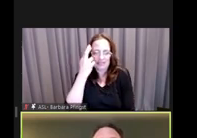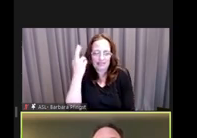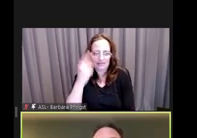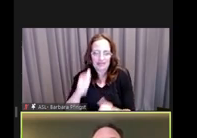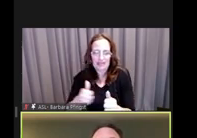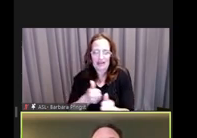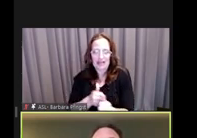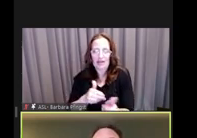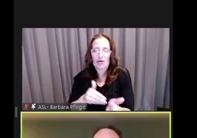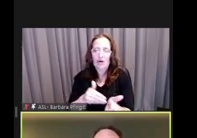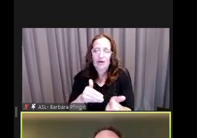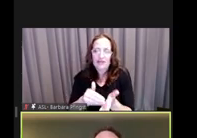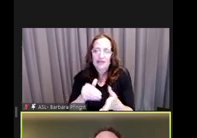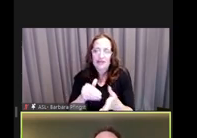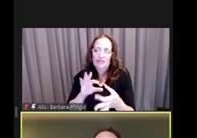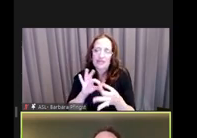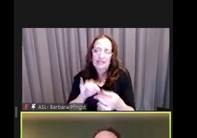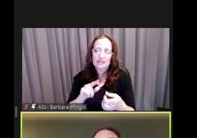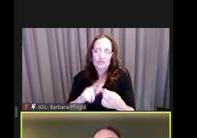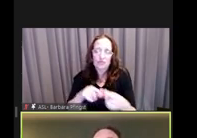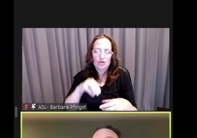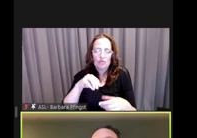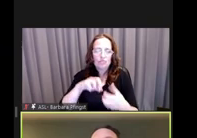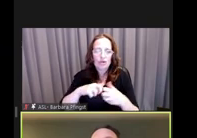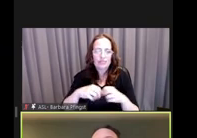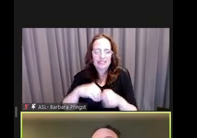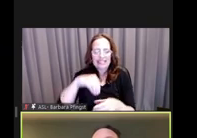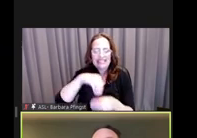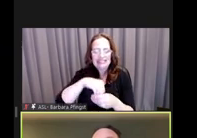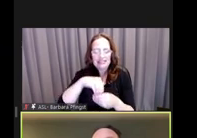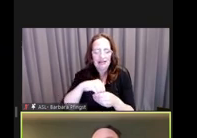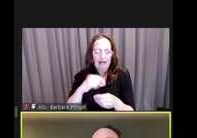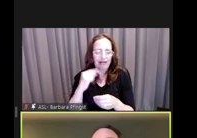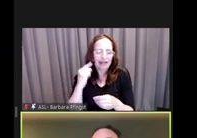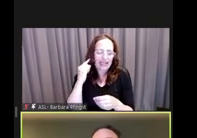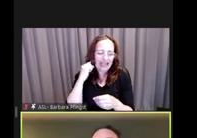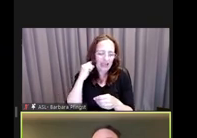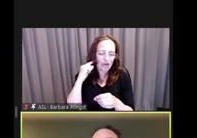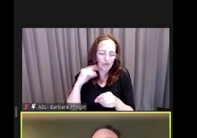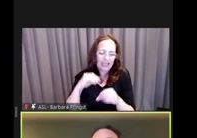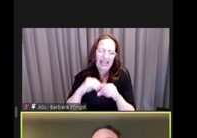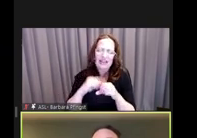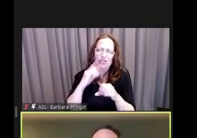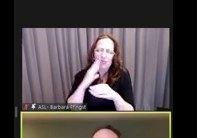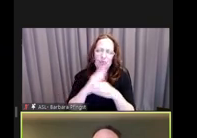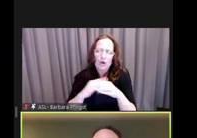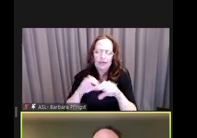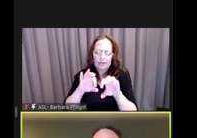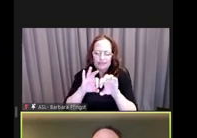to issues with the inner ear. Within the cochlea. And we'll talk about some of the different causes,